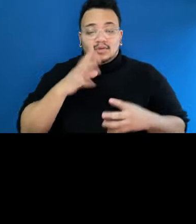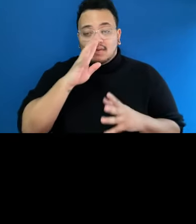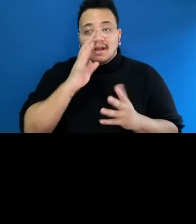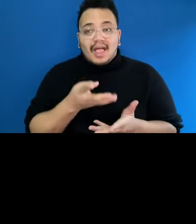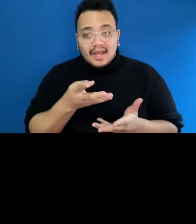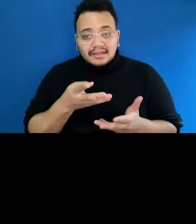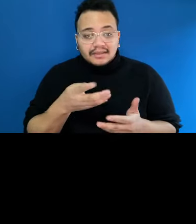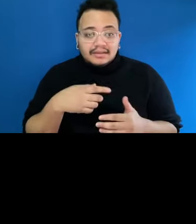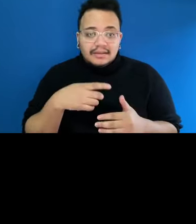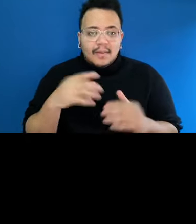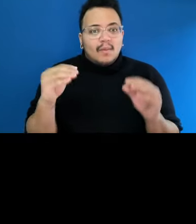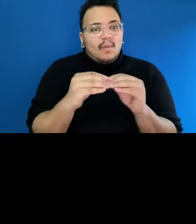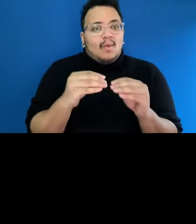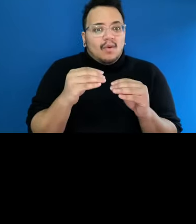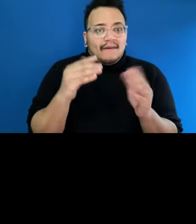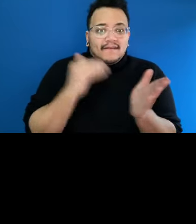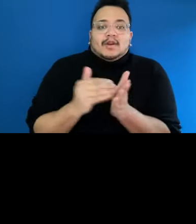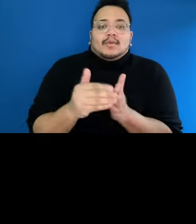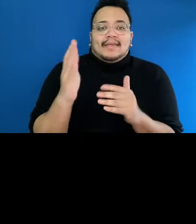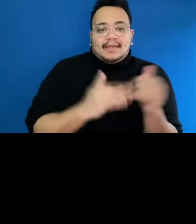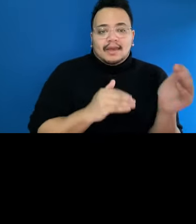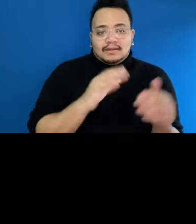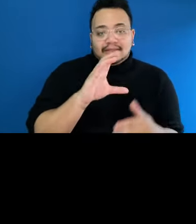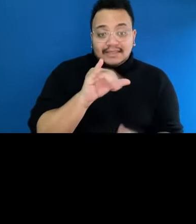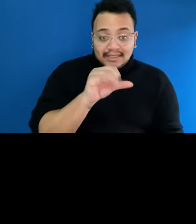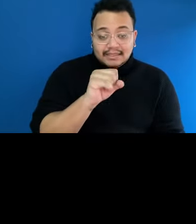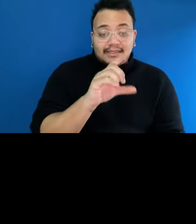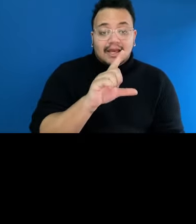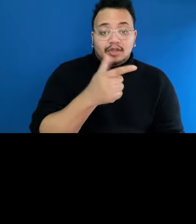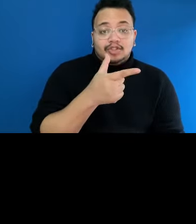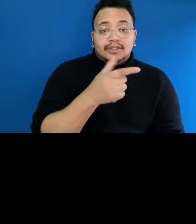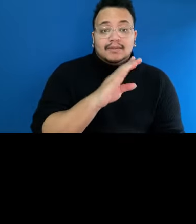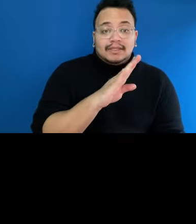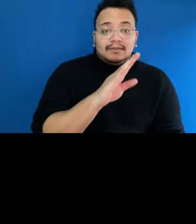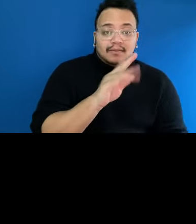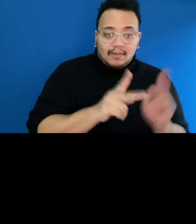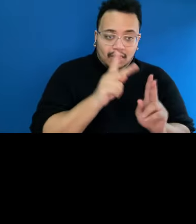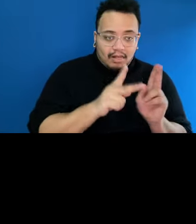And this webinar will talk a little bit, about why FORGE thinks this is happening.